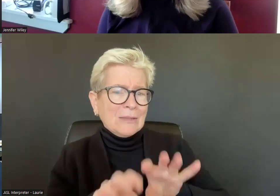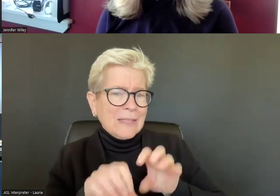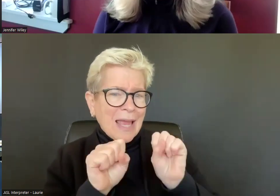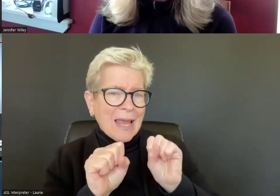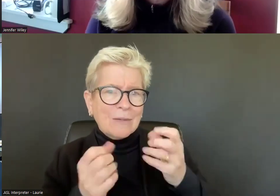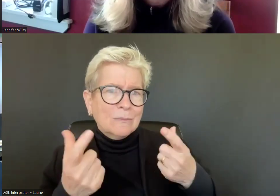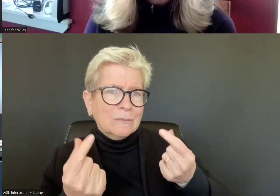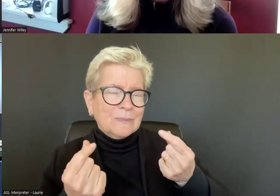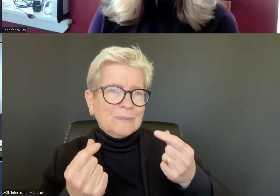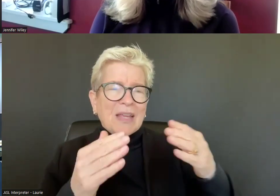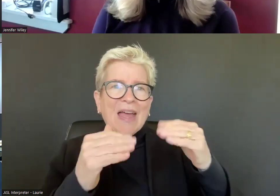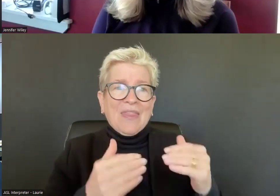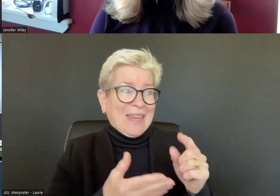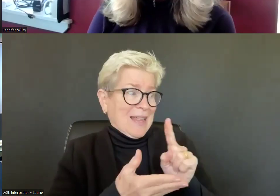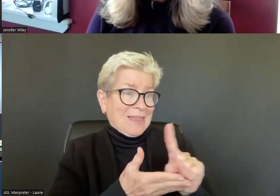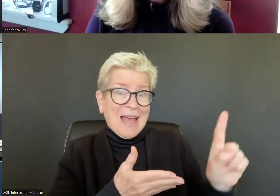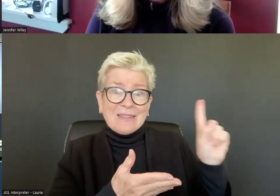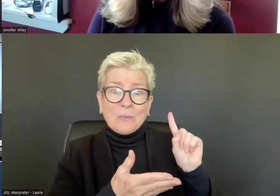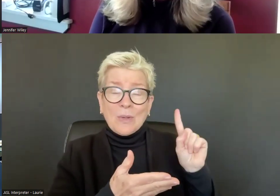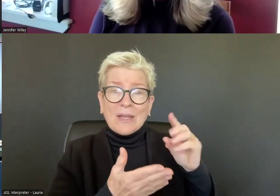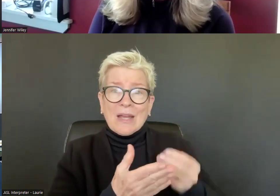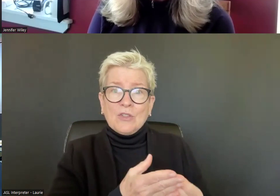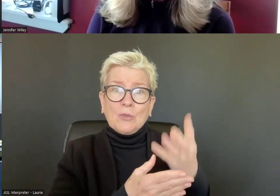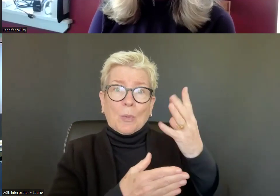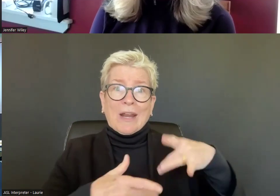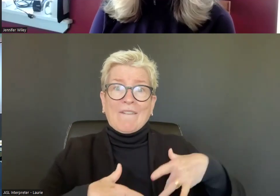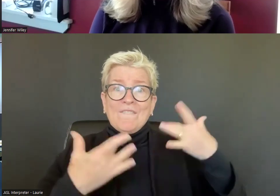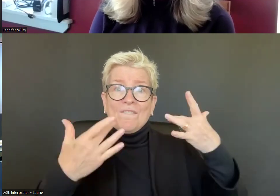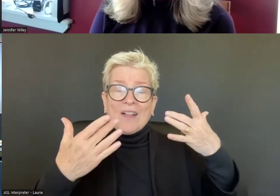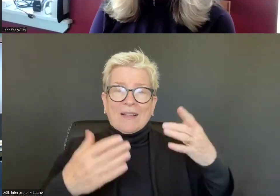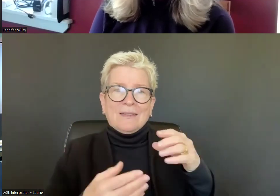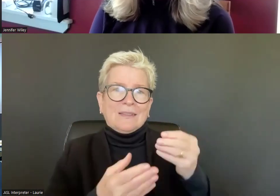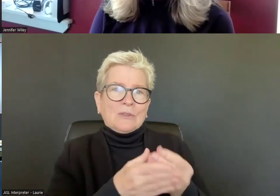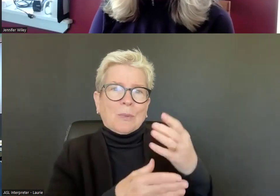in fact it was just last week, we have a Spring Fling; and the Spring Fling is a time, it's sort